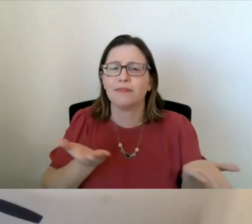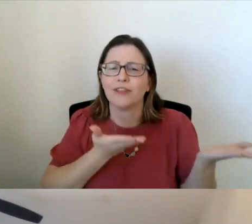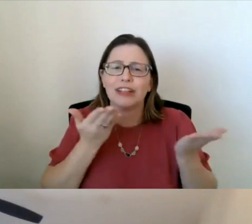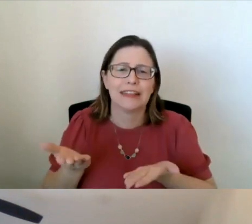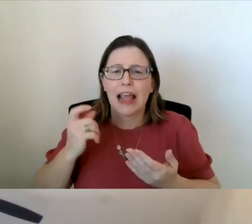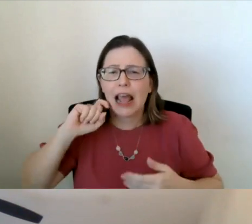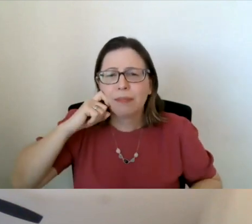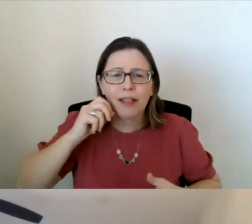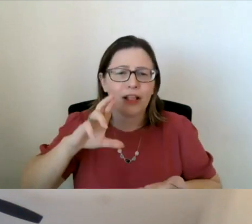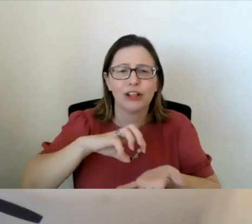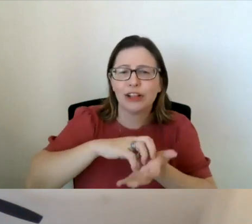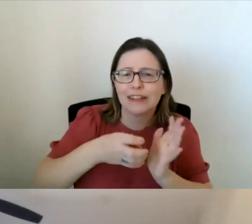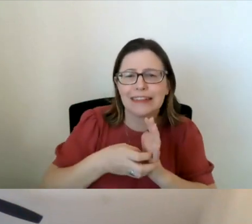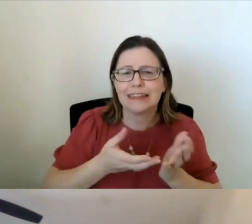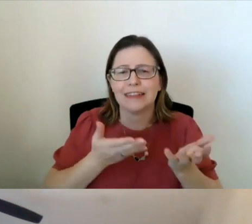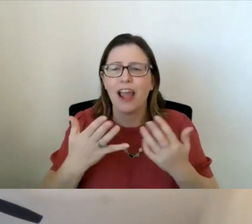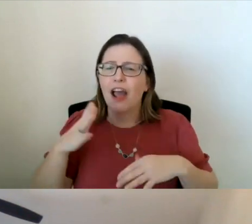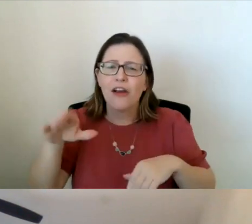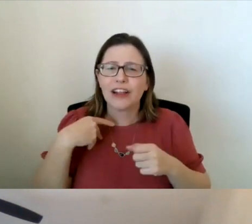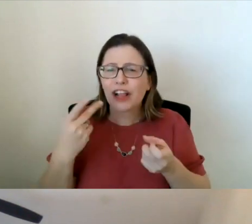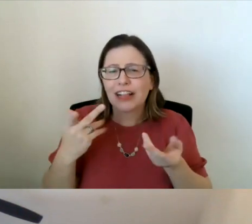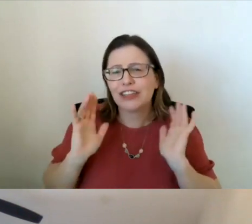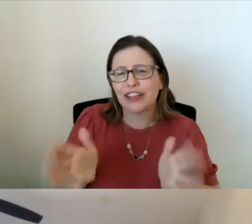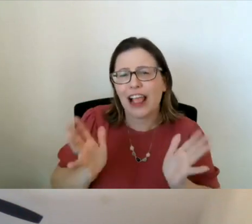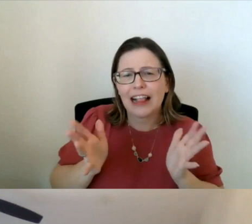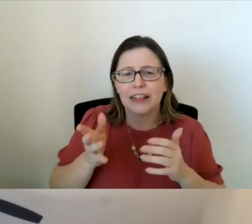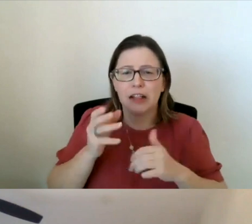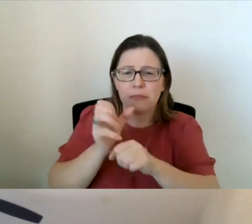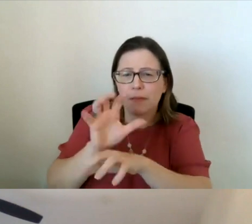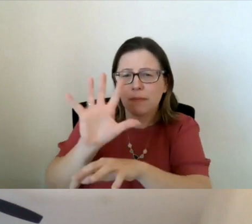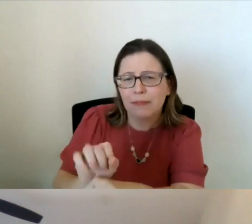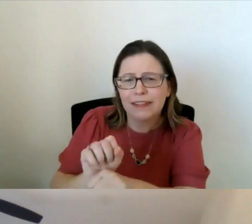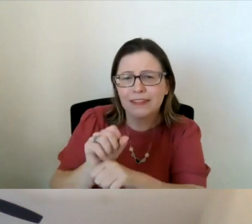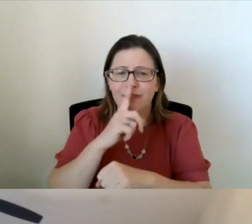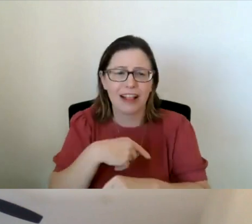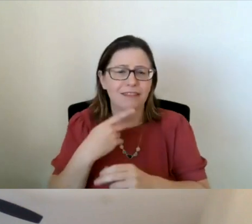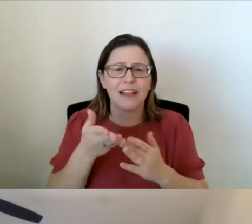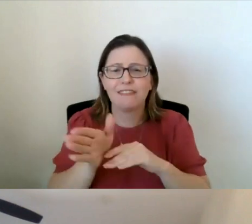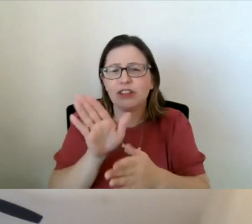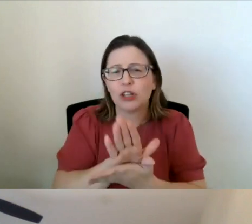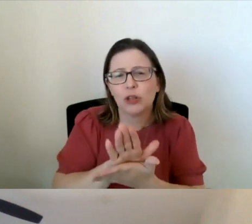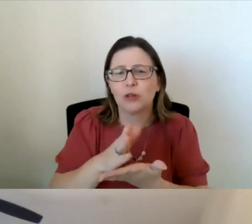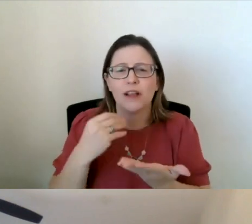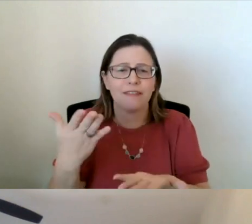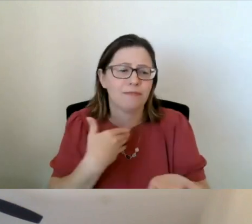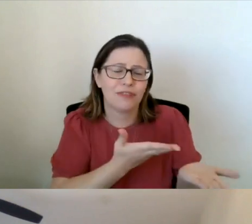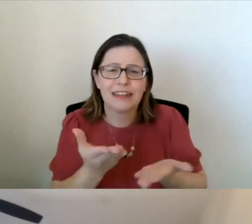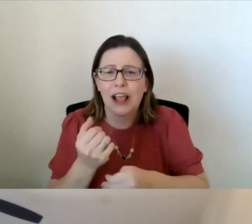anytime. You can bring an apple. You can bring cookies. You can have a conversation with them.